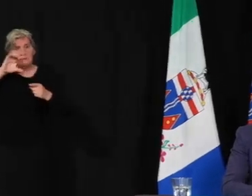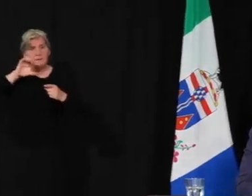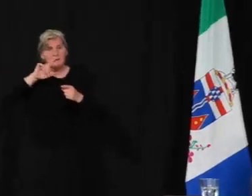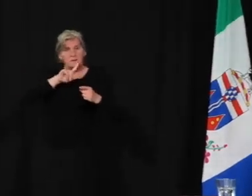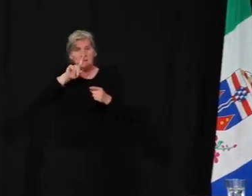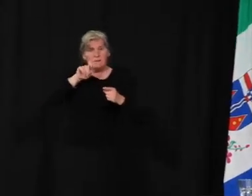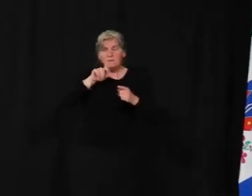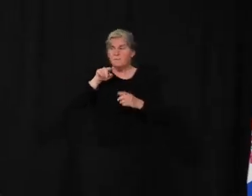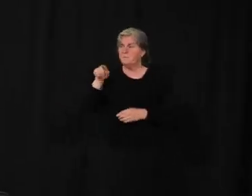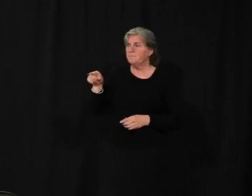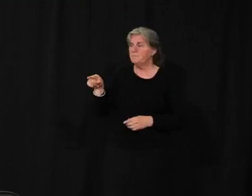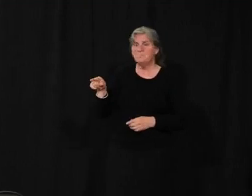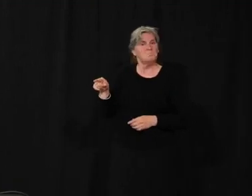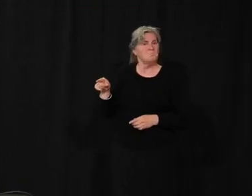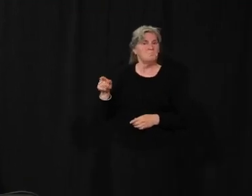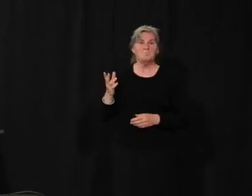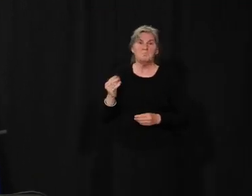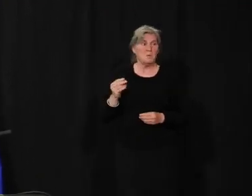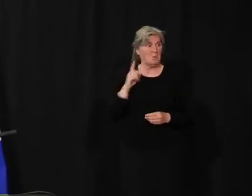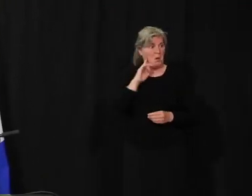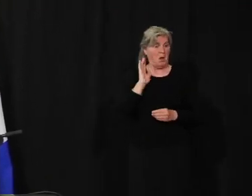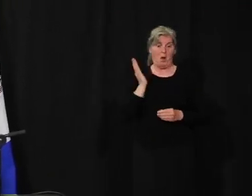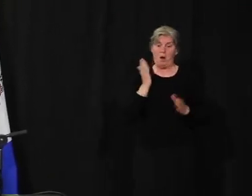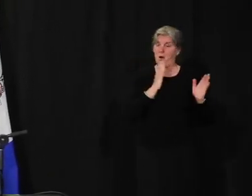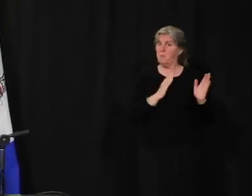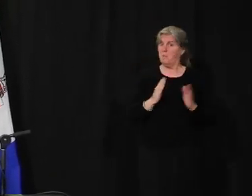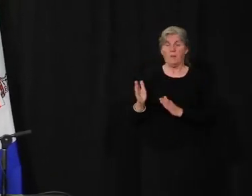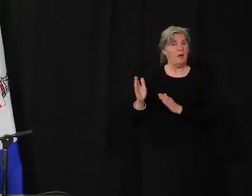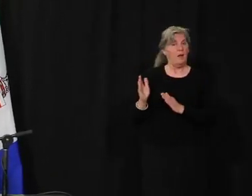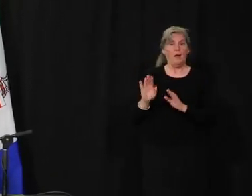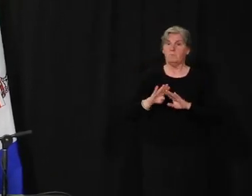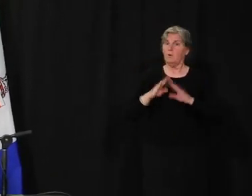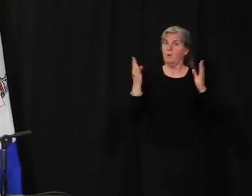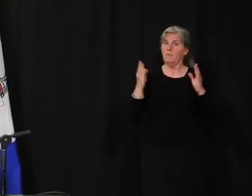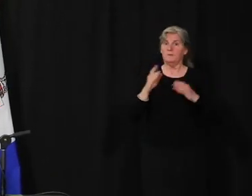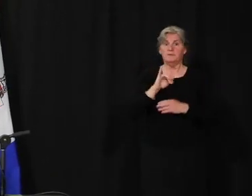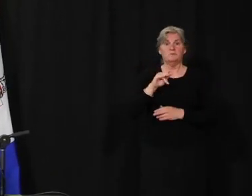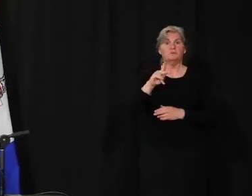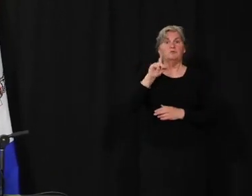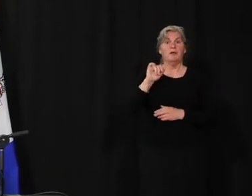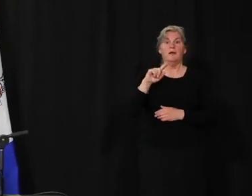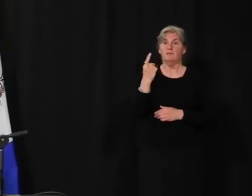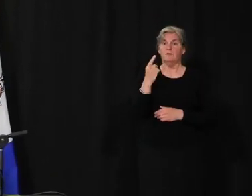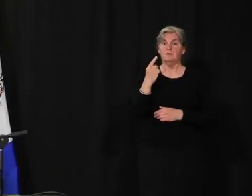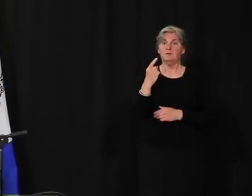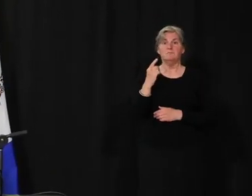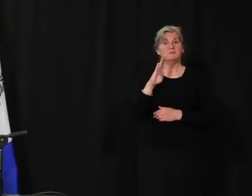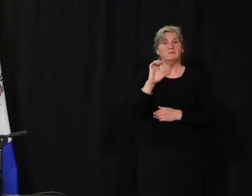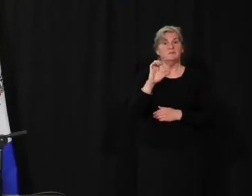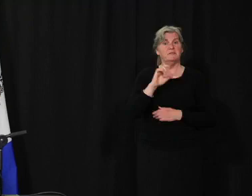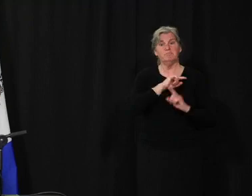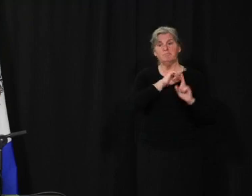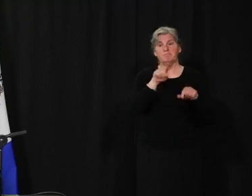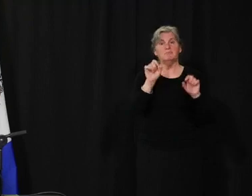No. We are still planning to open Jy 1st for the BC border.